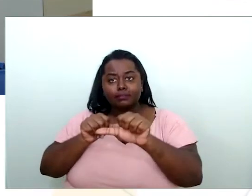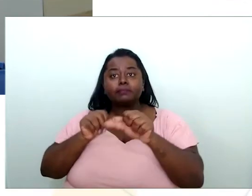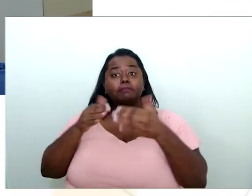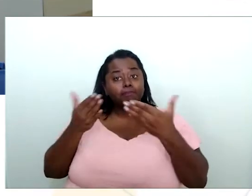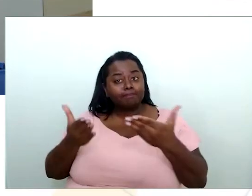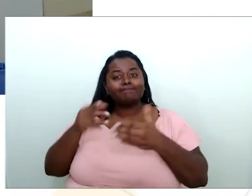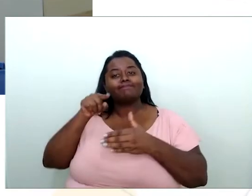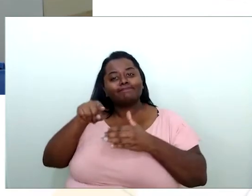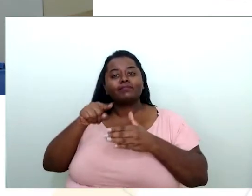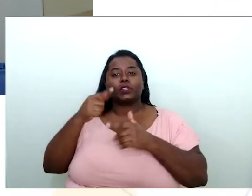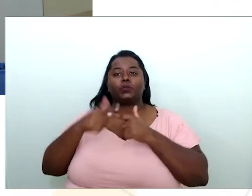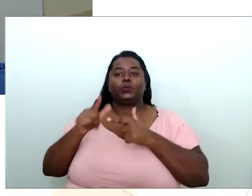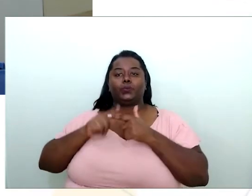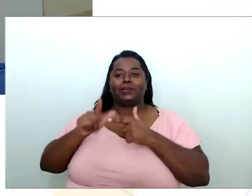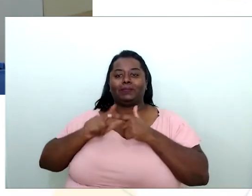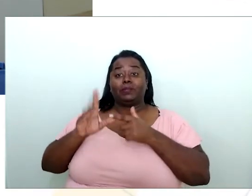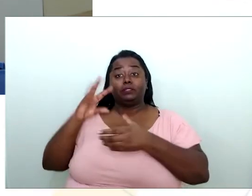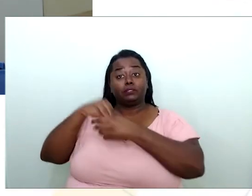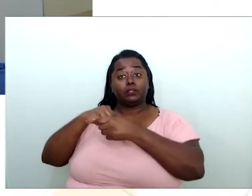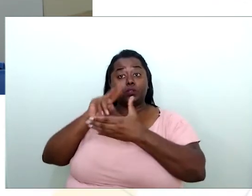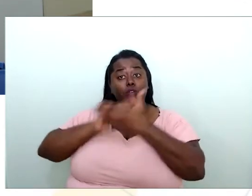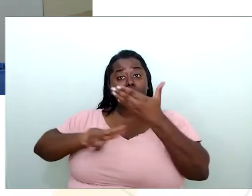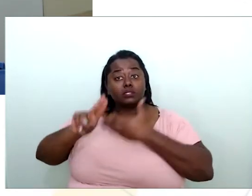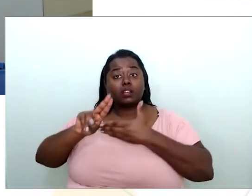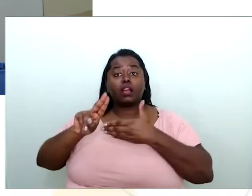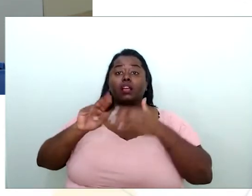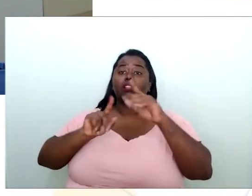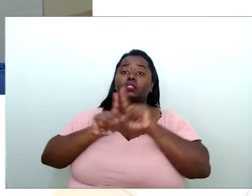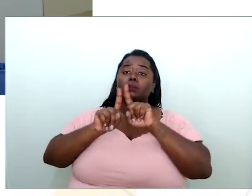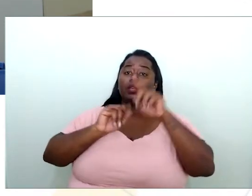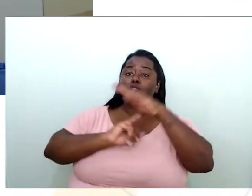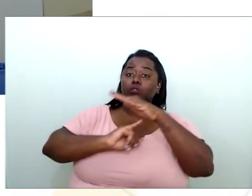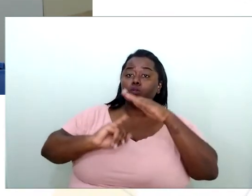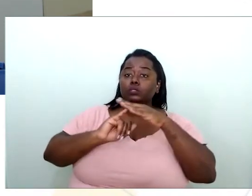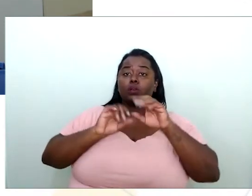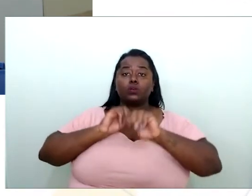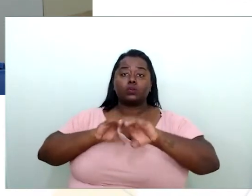is the big problem that in universities and higher education institution